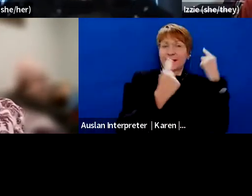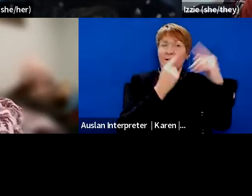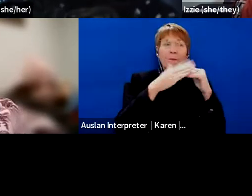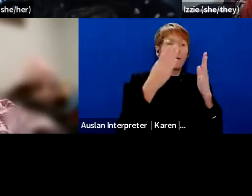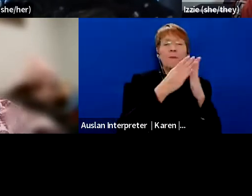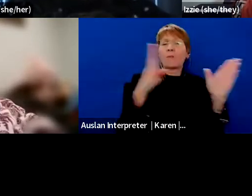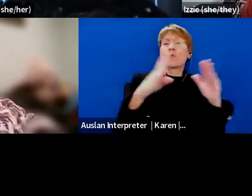challenges overall.